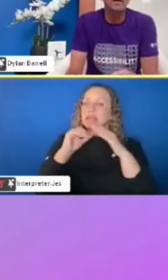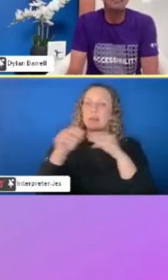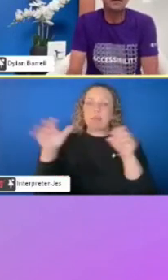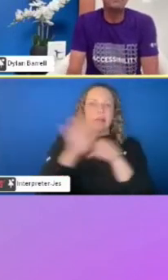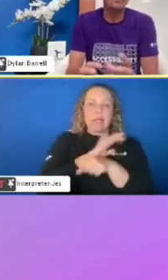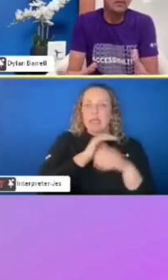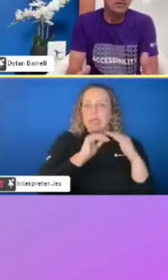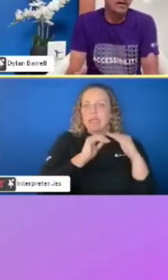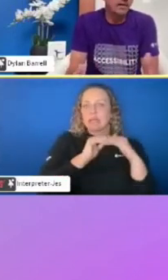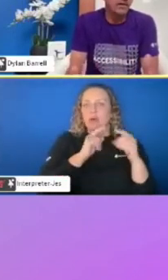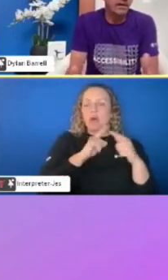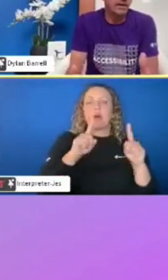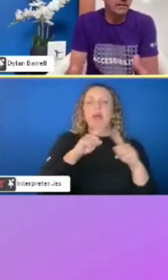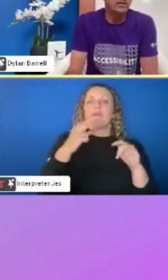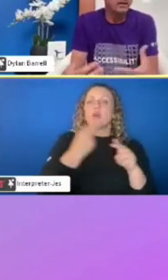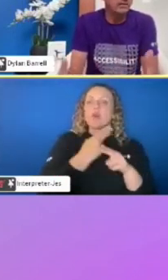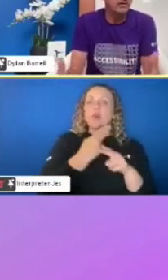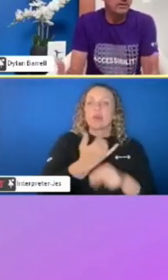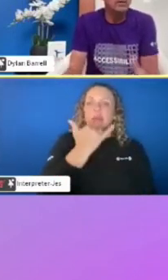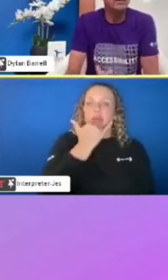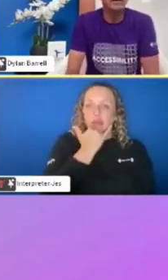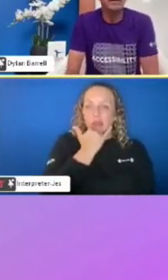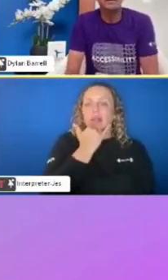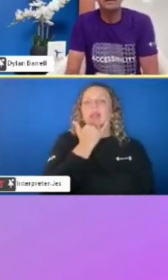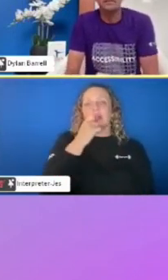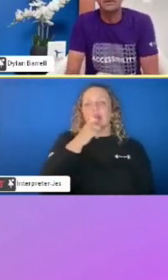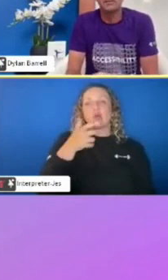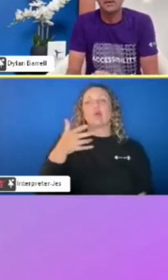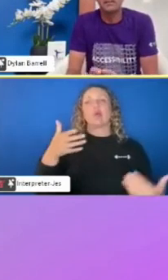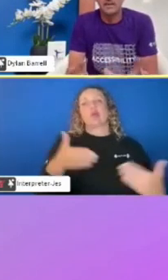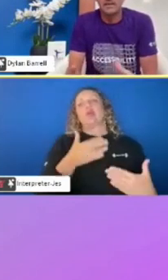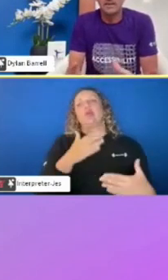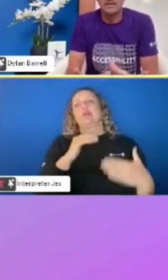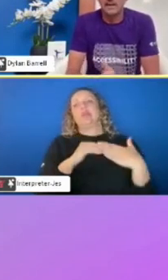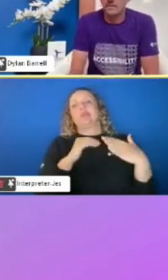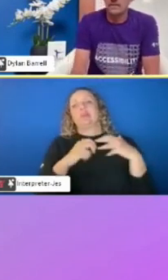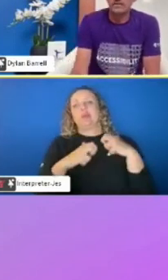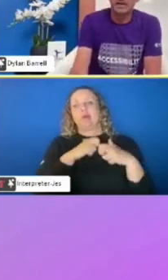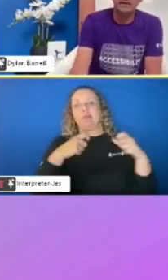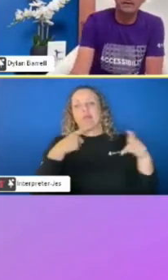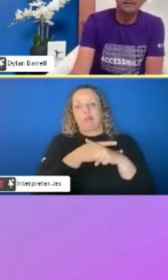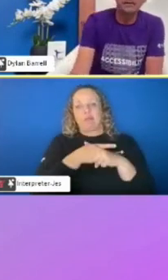But if you use it incorrectly, you'll introduce accessibility problems, and this allows you to cover that.